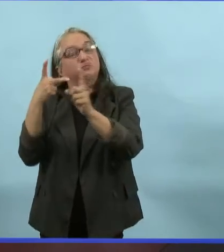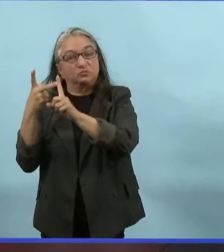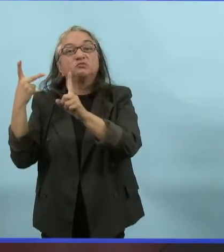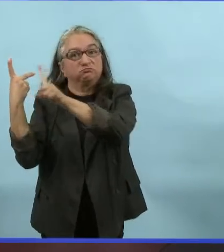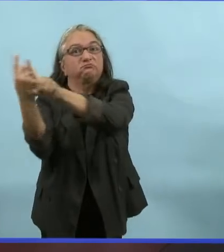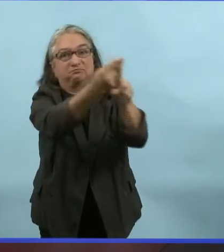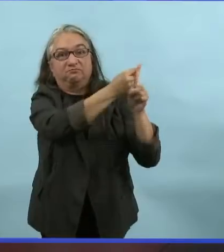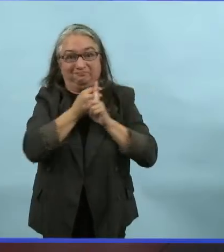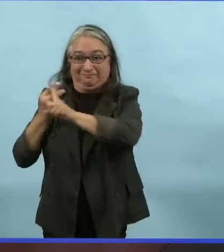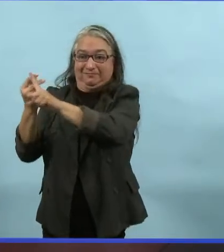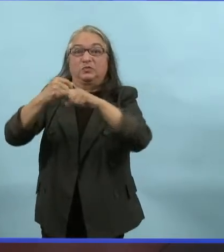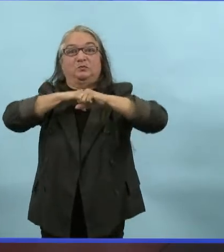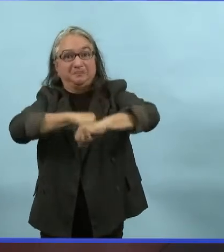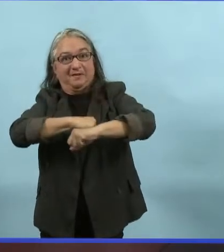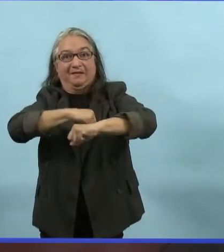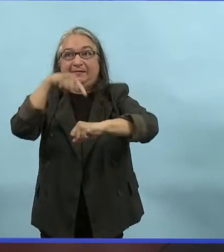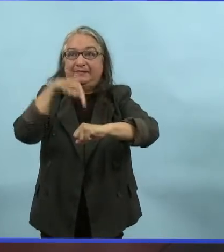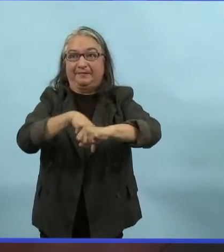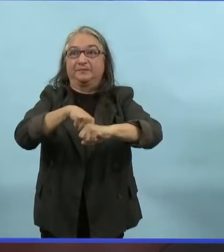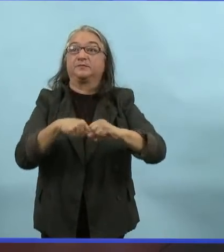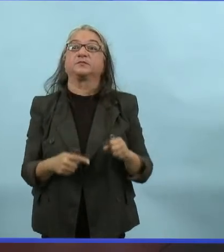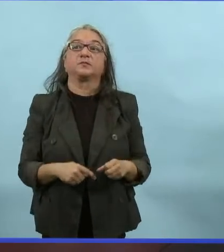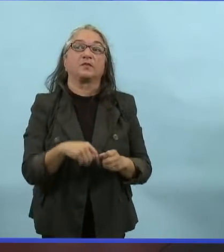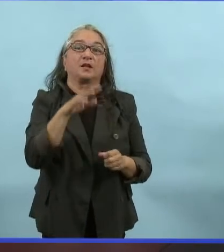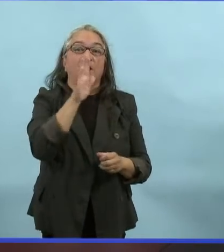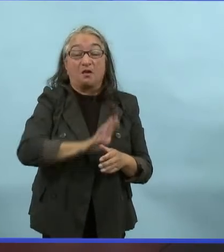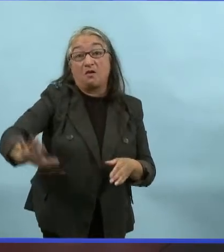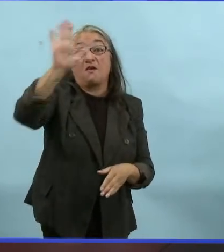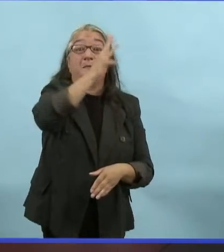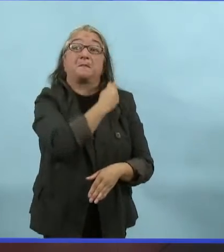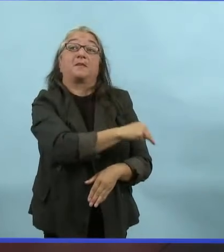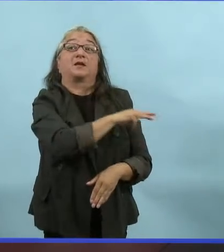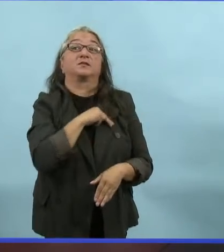vaccinated people around them those double or vaccinated people are protected too so you can